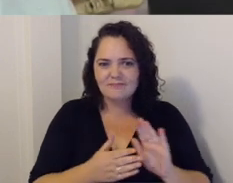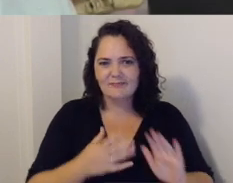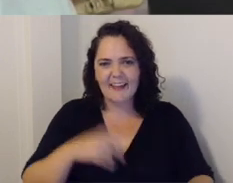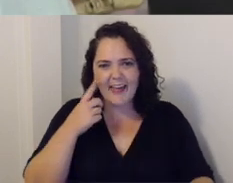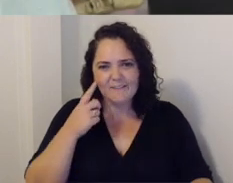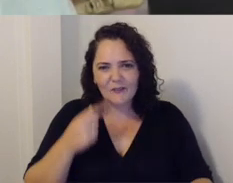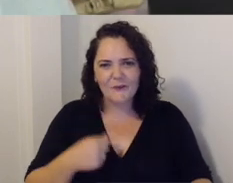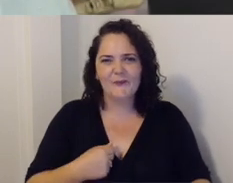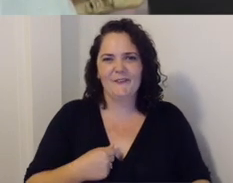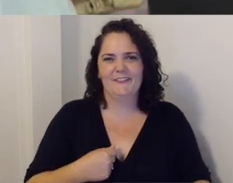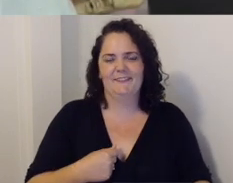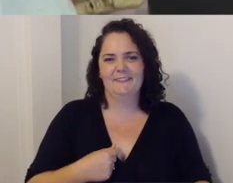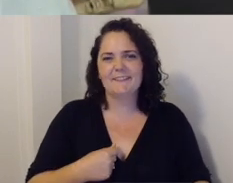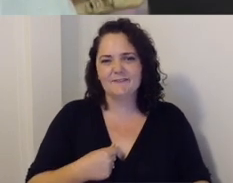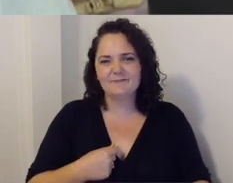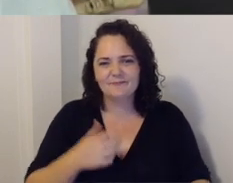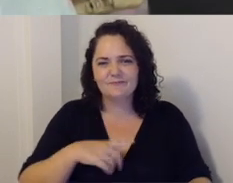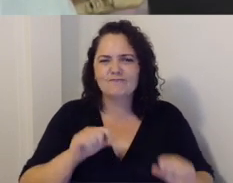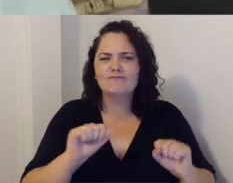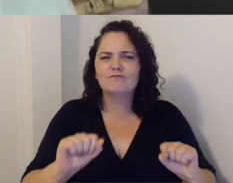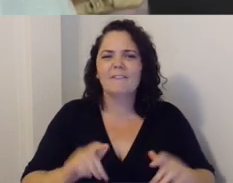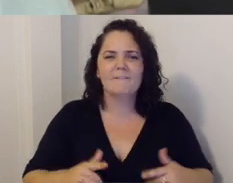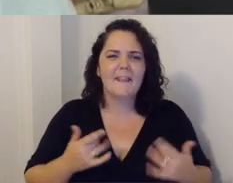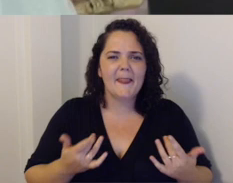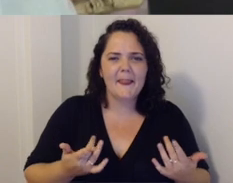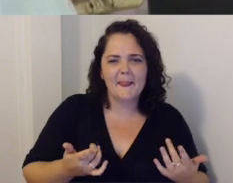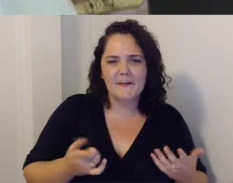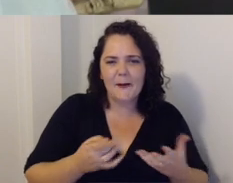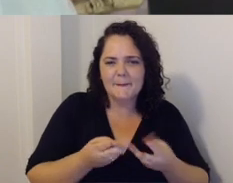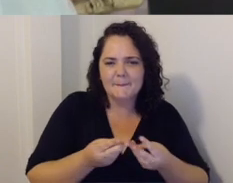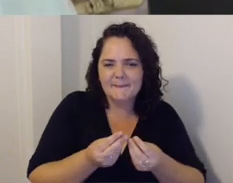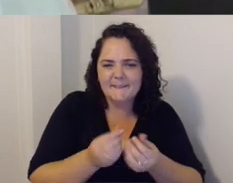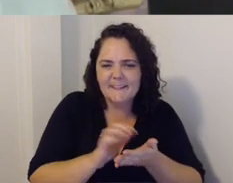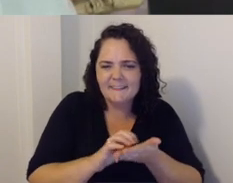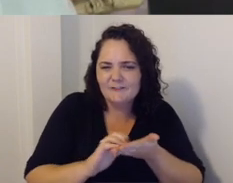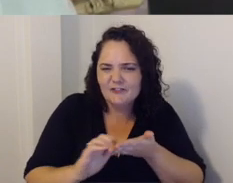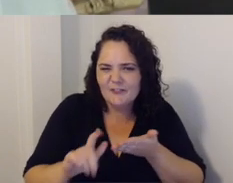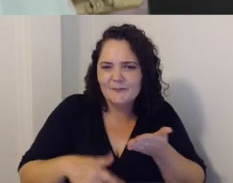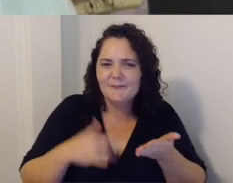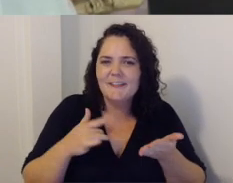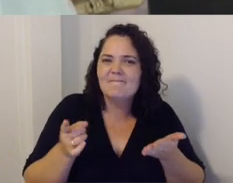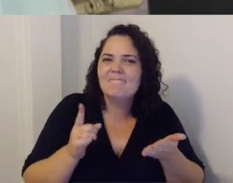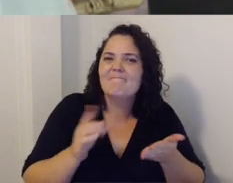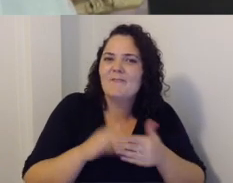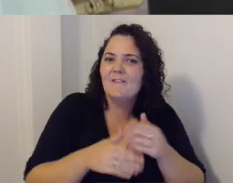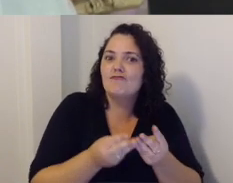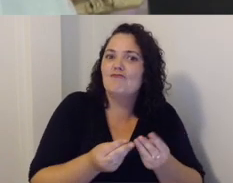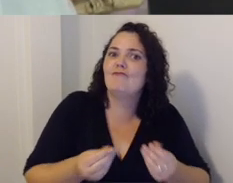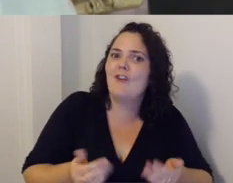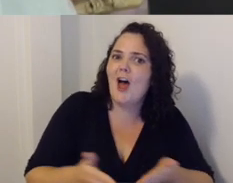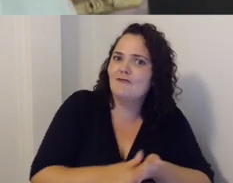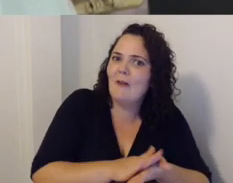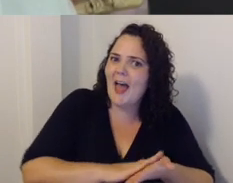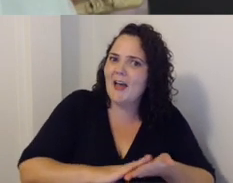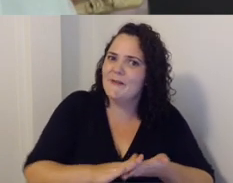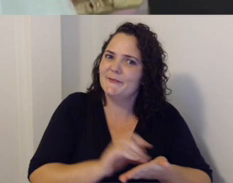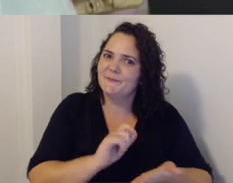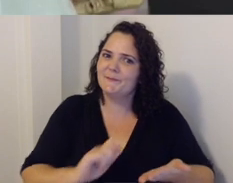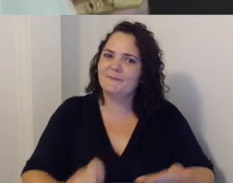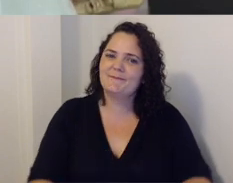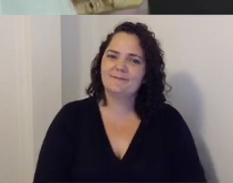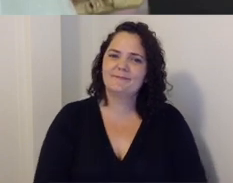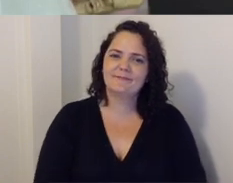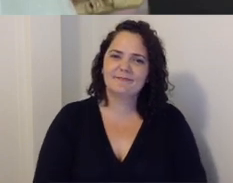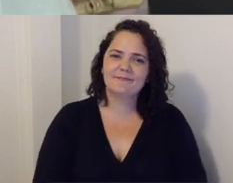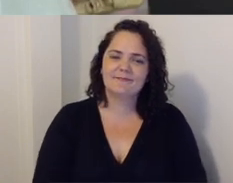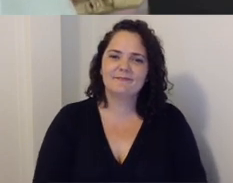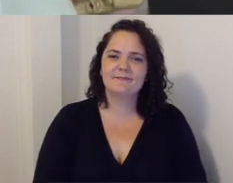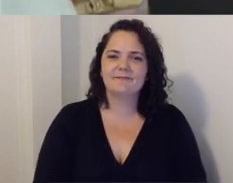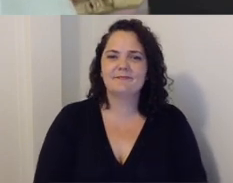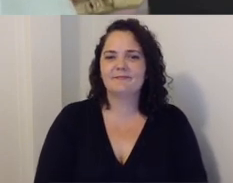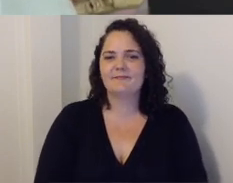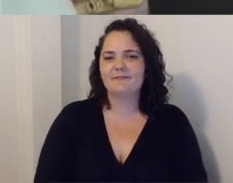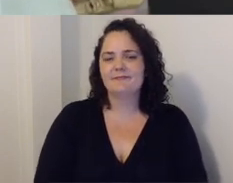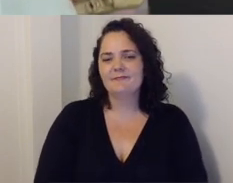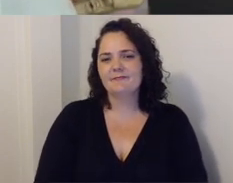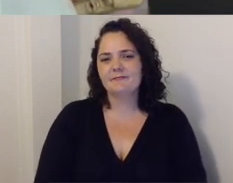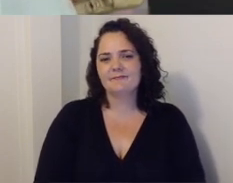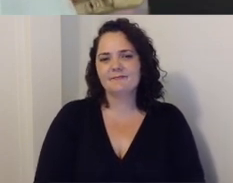you think about the the overall texture and feel and just the experience of that of that dry ground